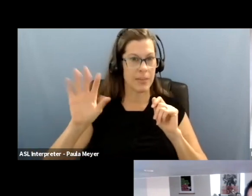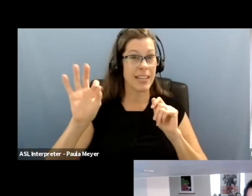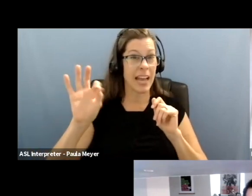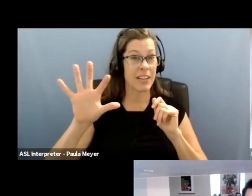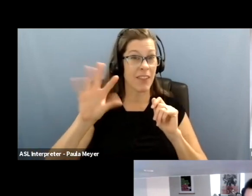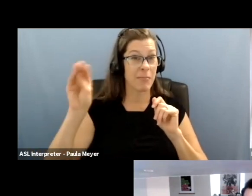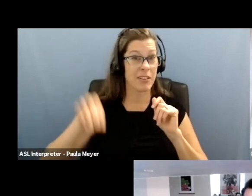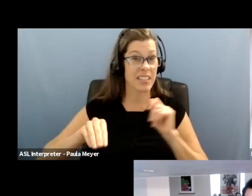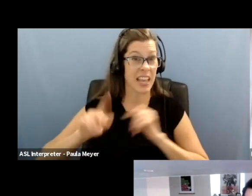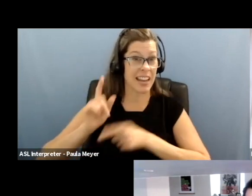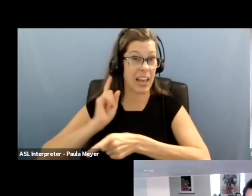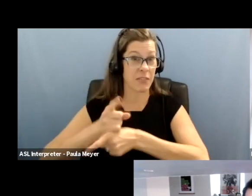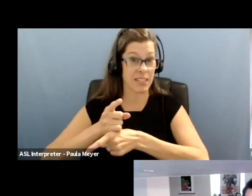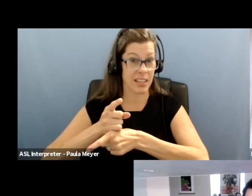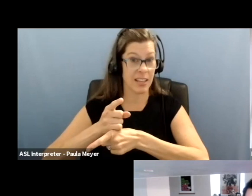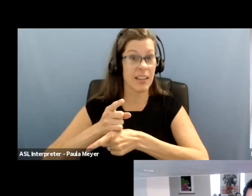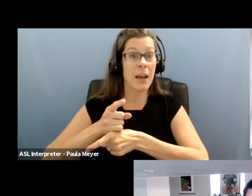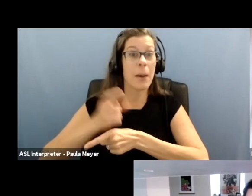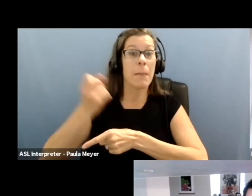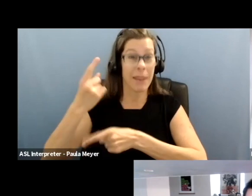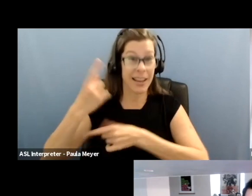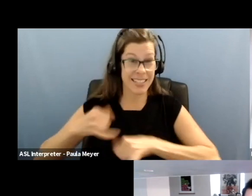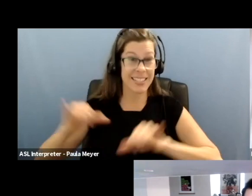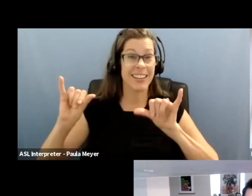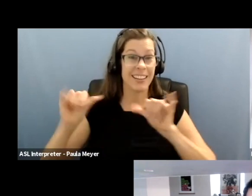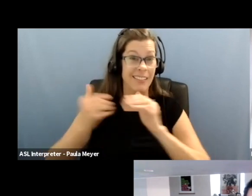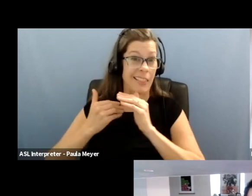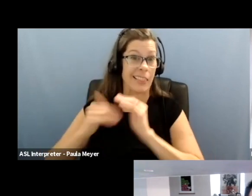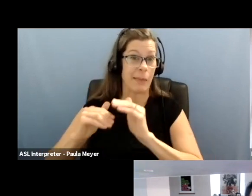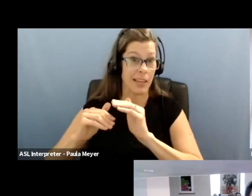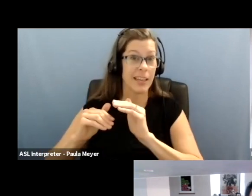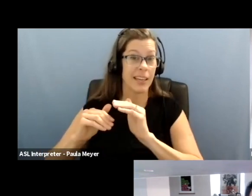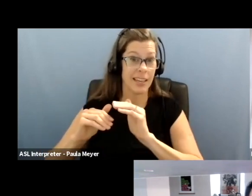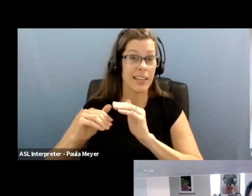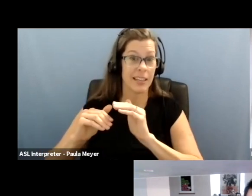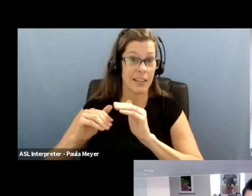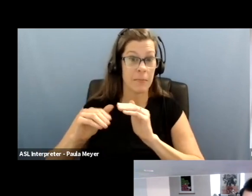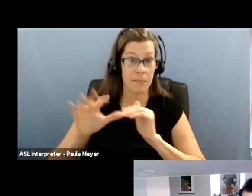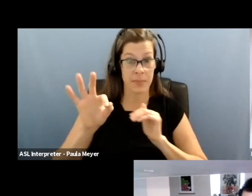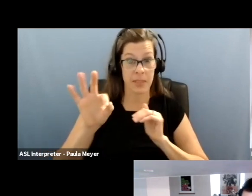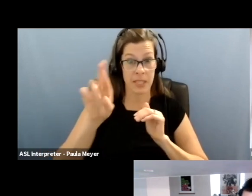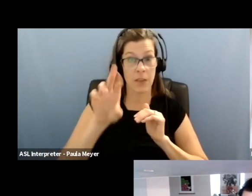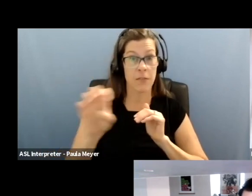That said, there are some limitations with the software. It's free up to 600 minutes per month.